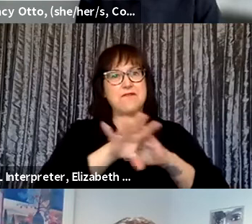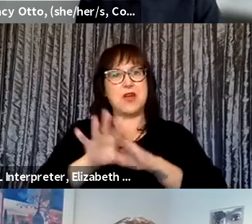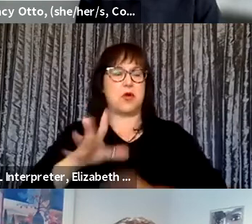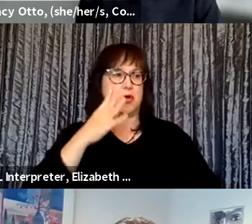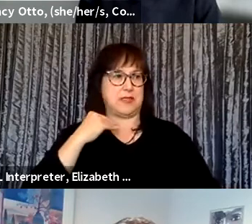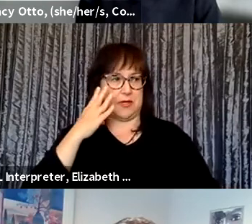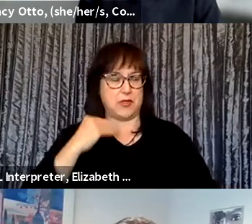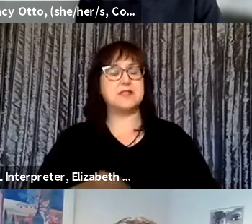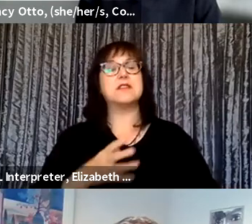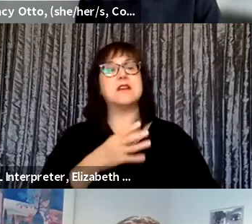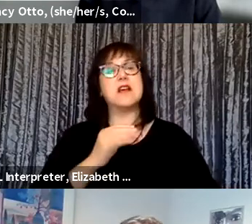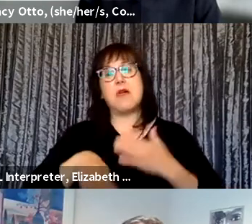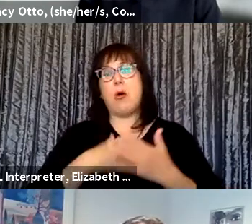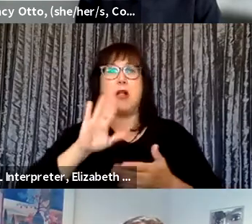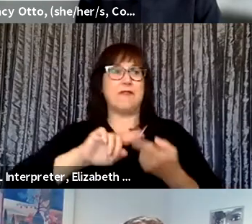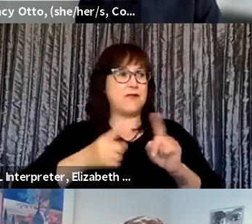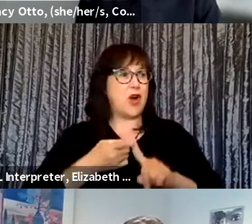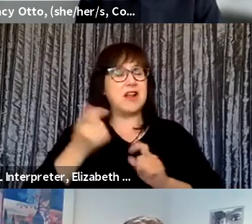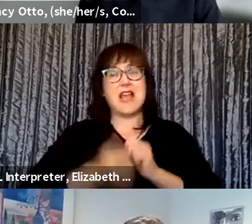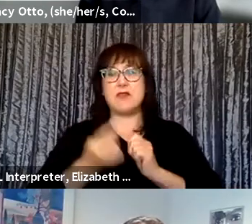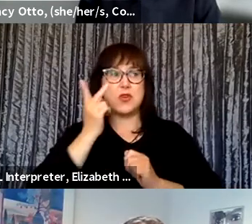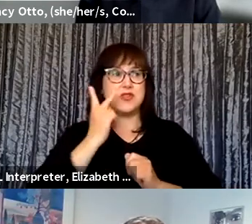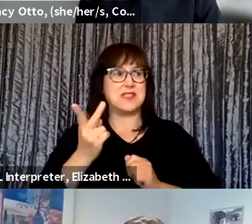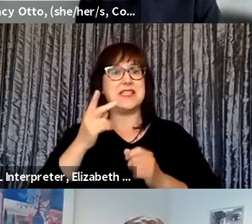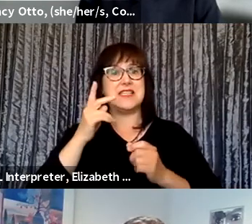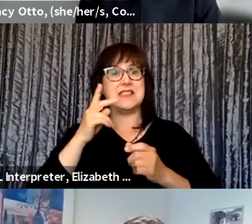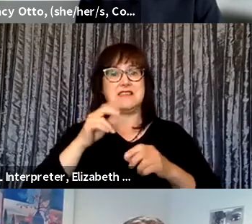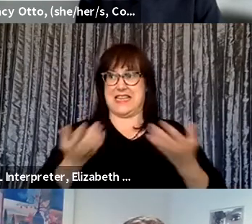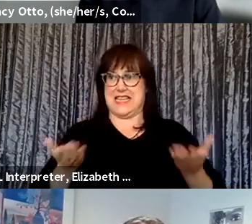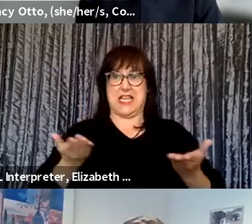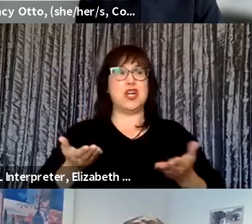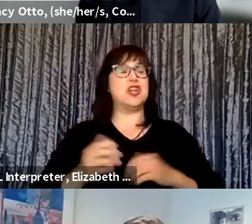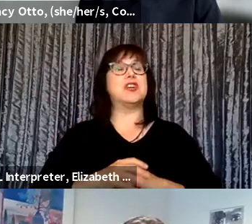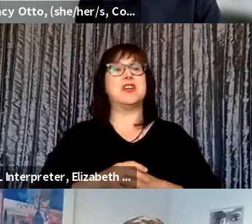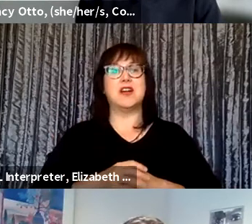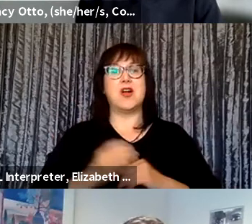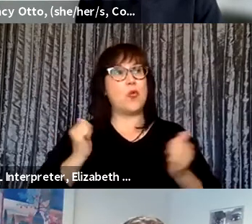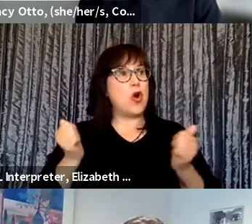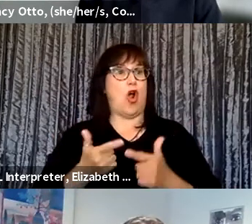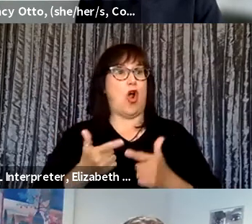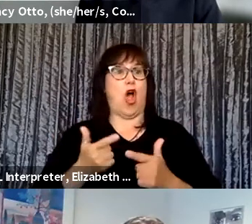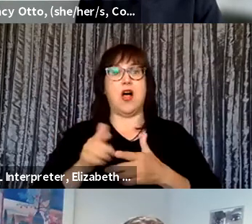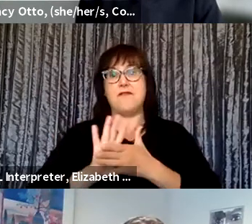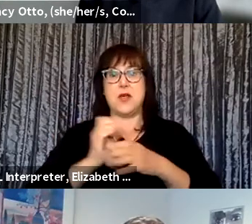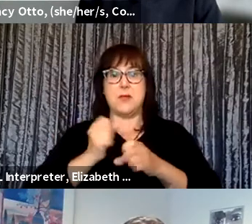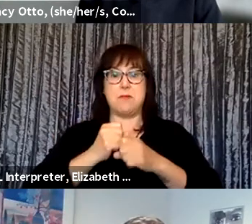and all of her friends, everyone you see on this panel, we are all filmmakers, and